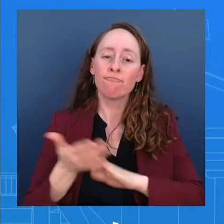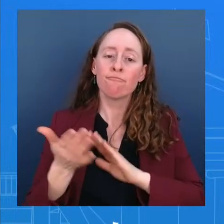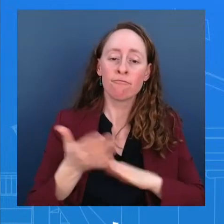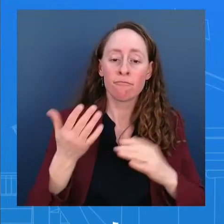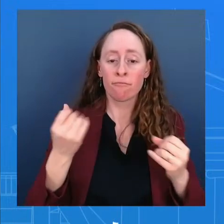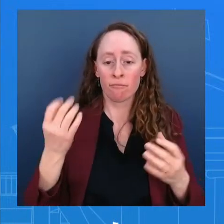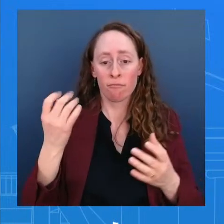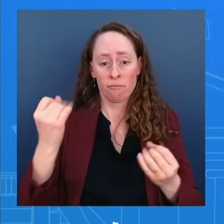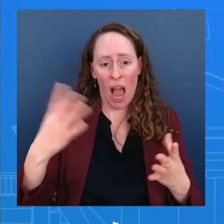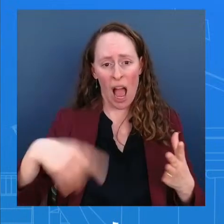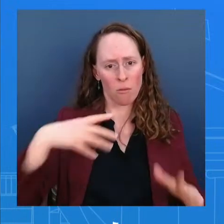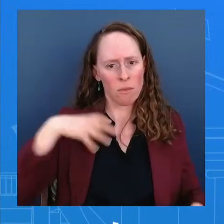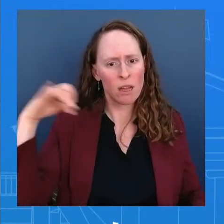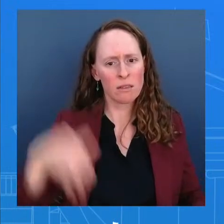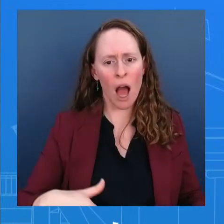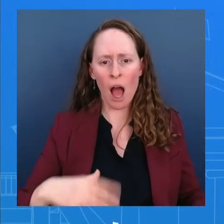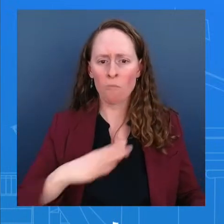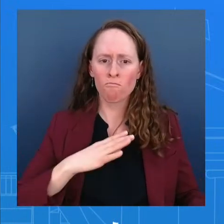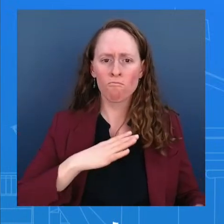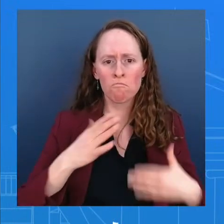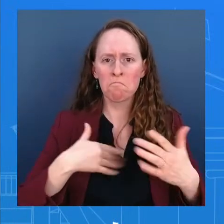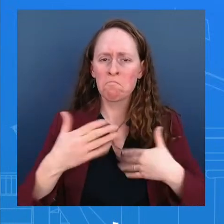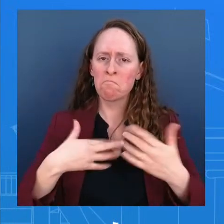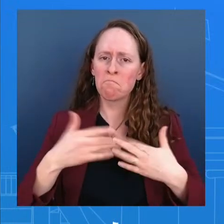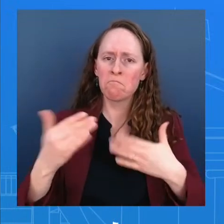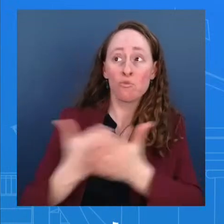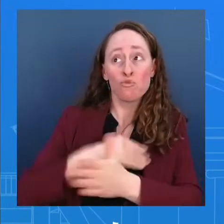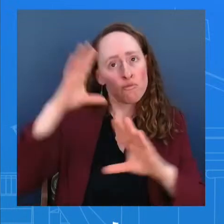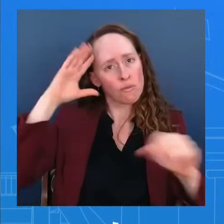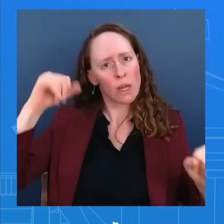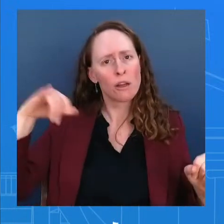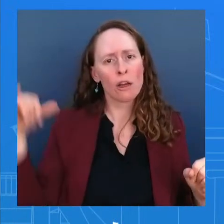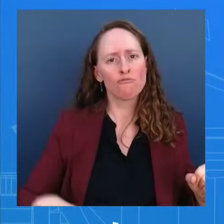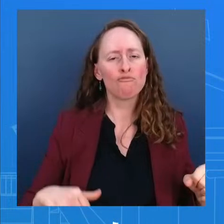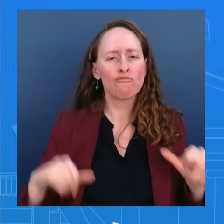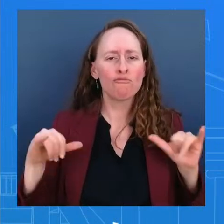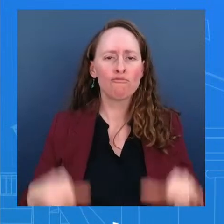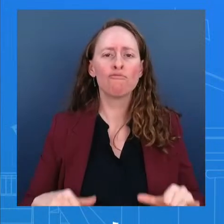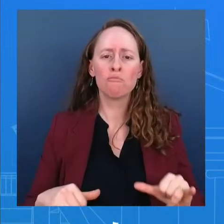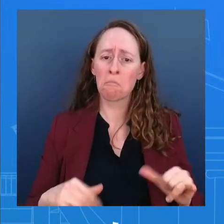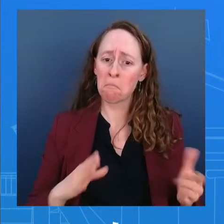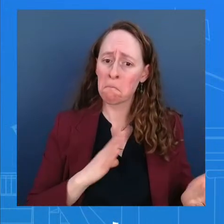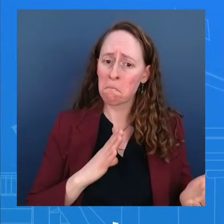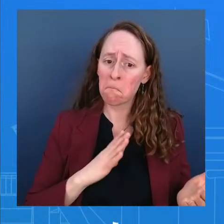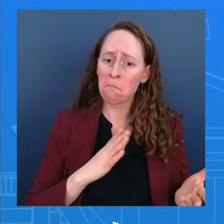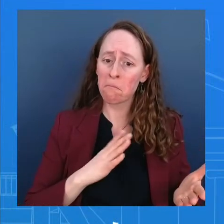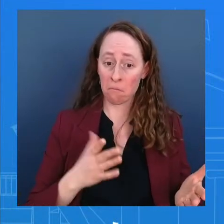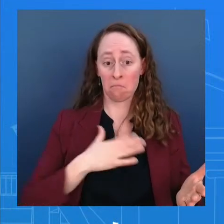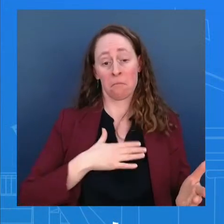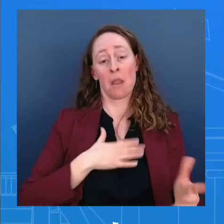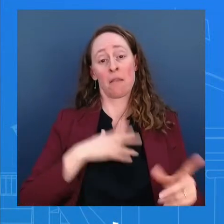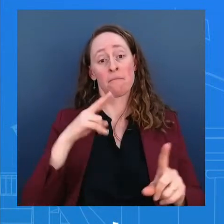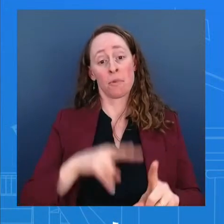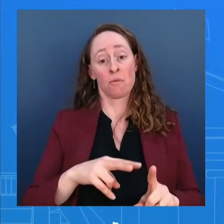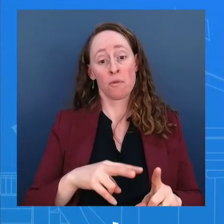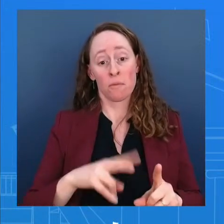From my perspective, when we inherited the team from the Trump administration, I said, “I want those patriots. I want those people working for us,